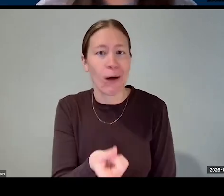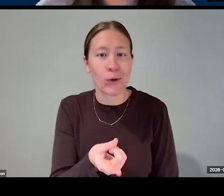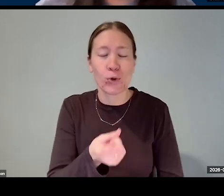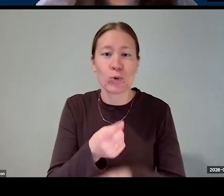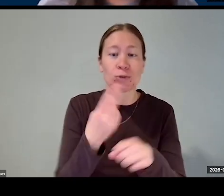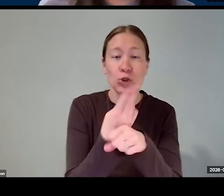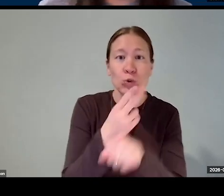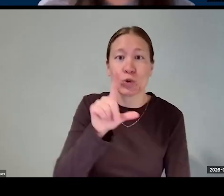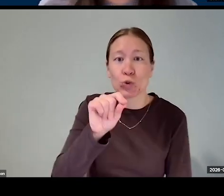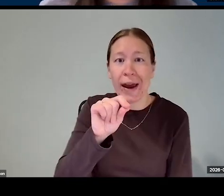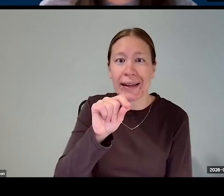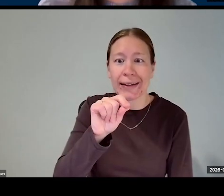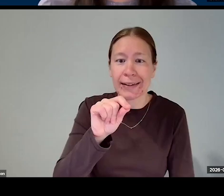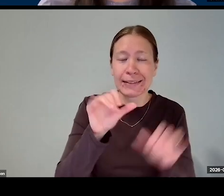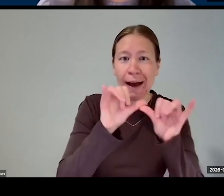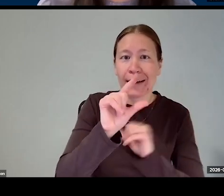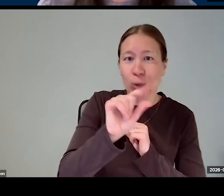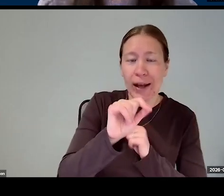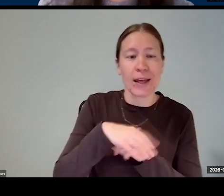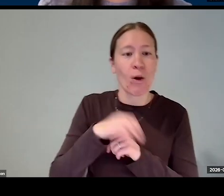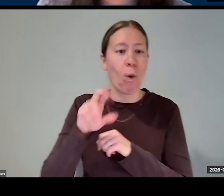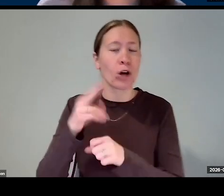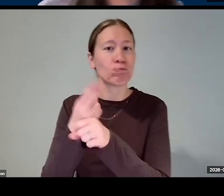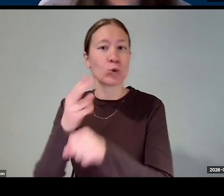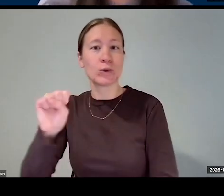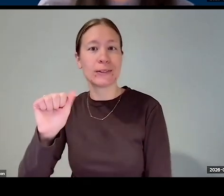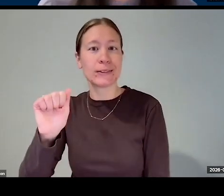because readability depends on a lot of different factors.